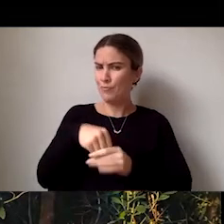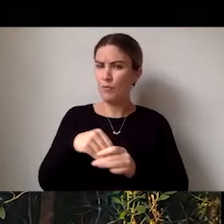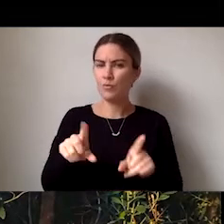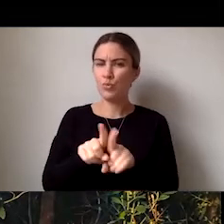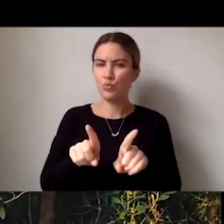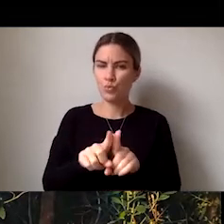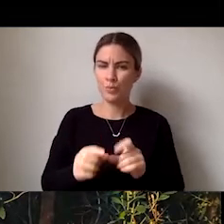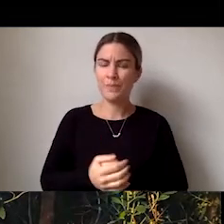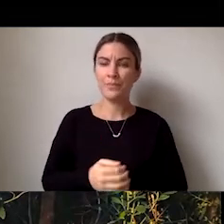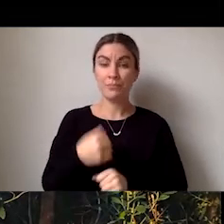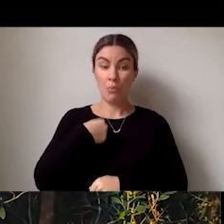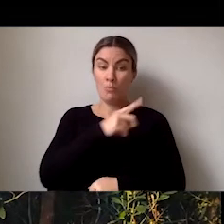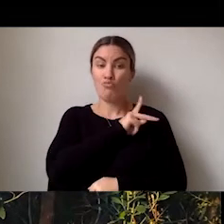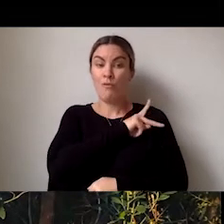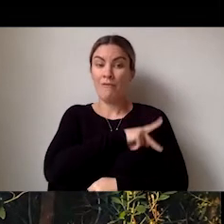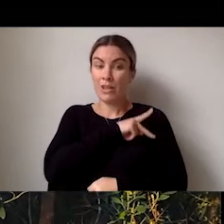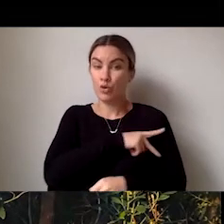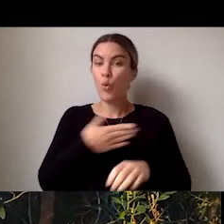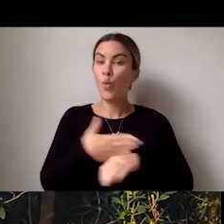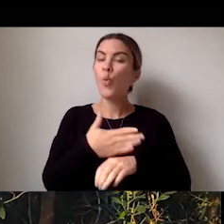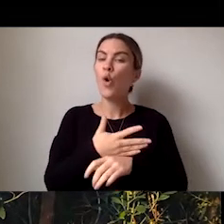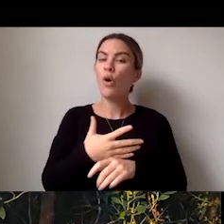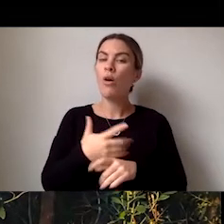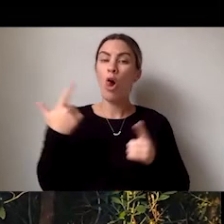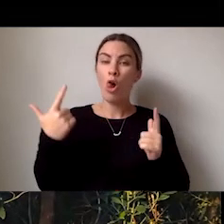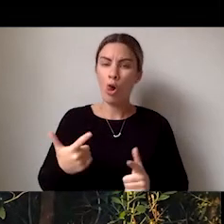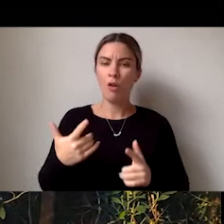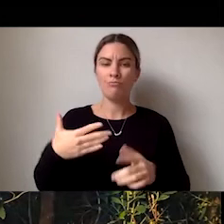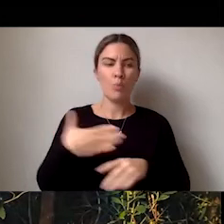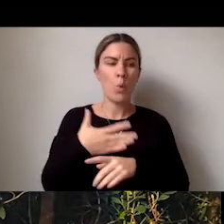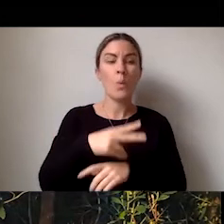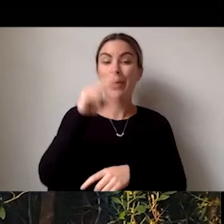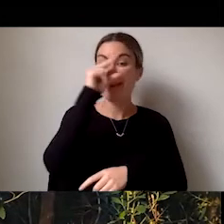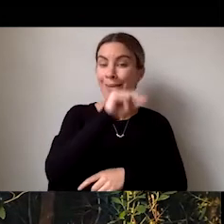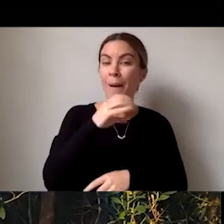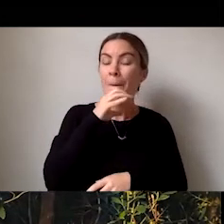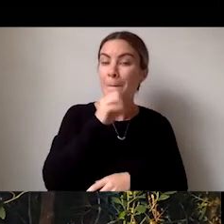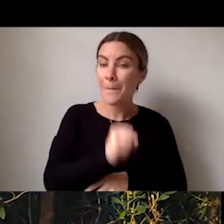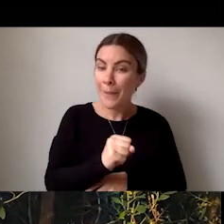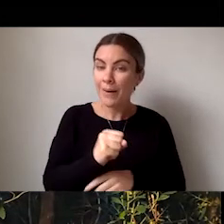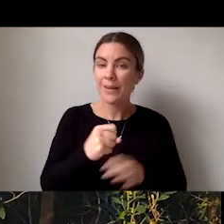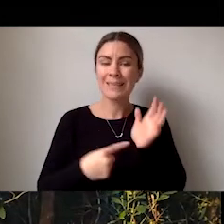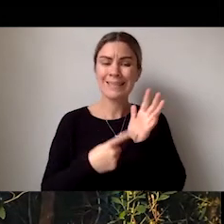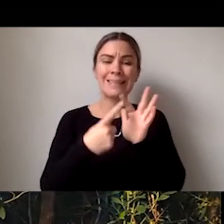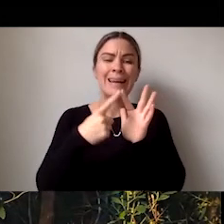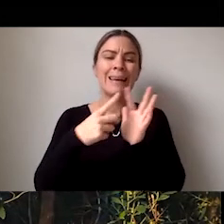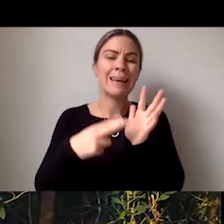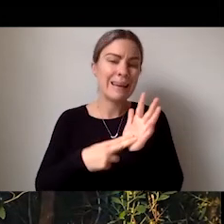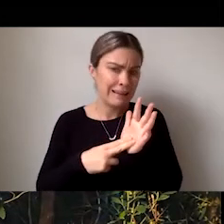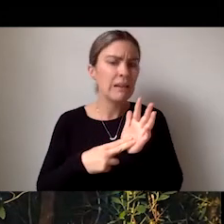work has involved a lot of work with teenagers and a lot of work with young men. And if we're going to be talking about gender and the things